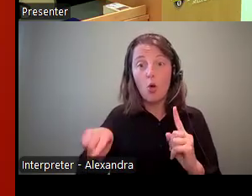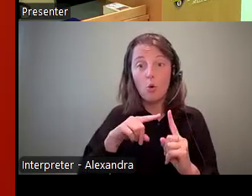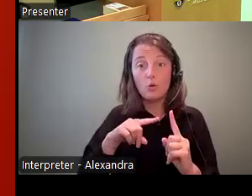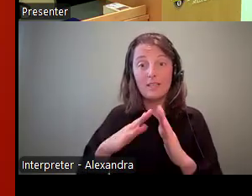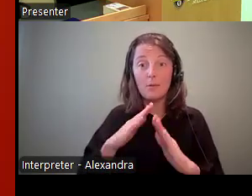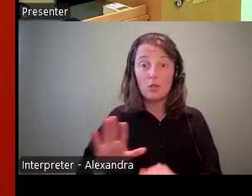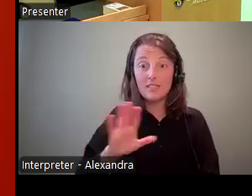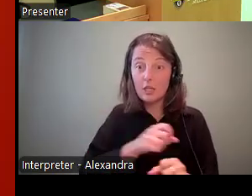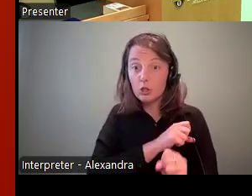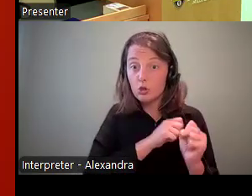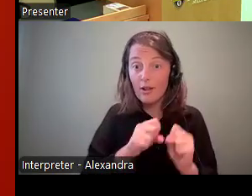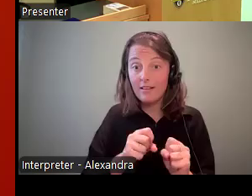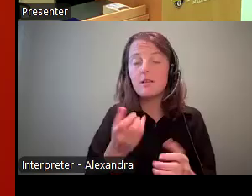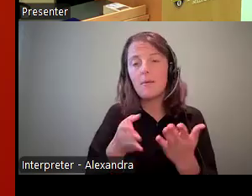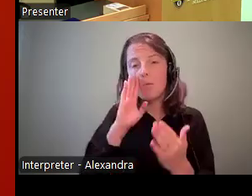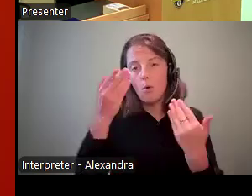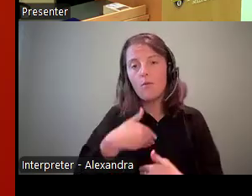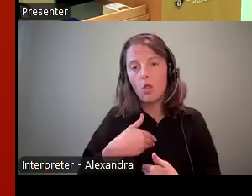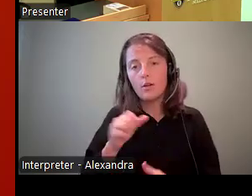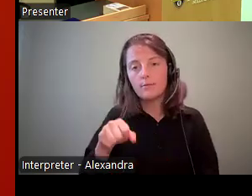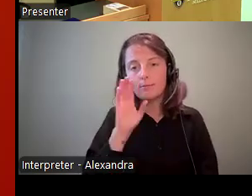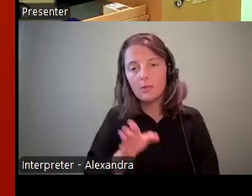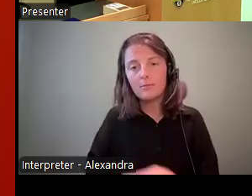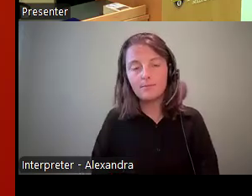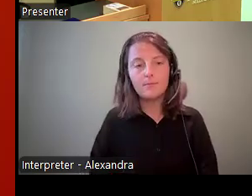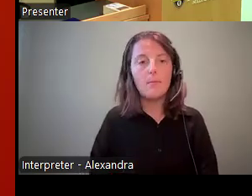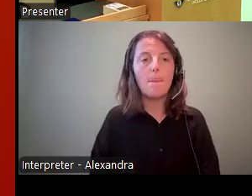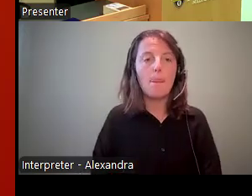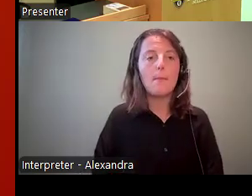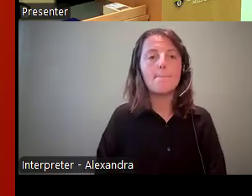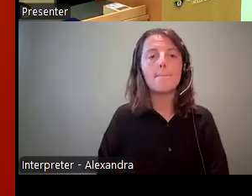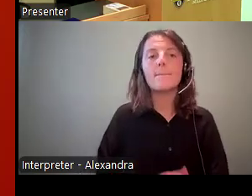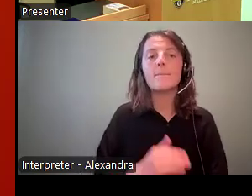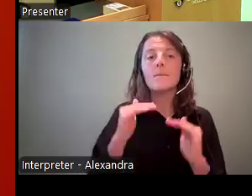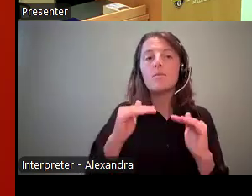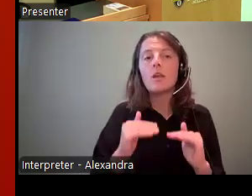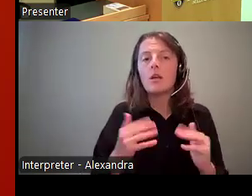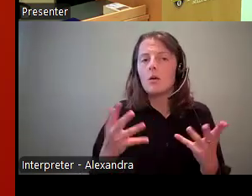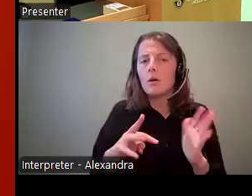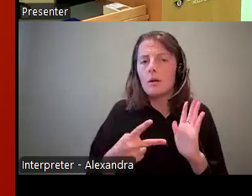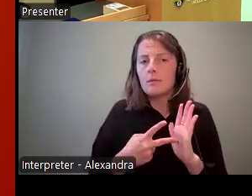Another question. What does it mean to say that contextual clues can function as clinical